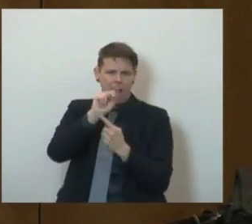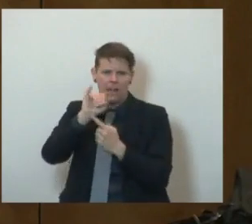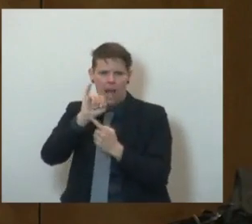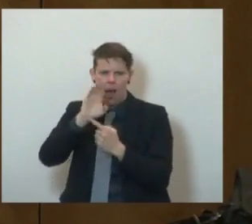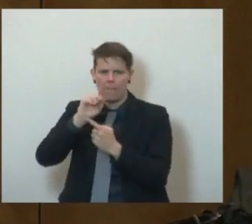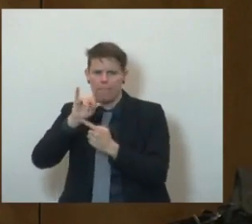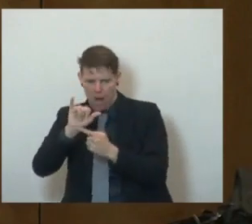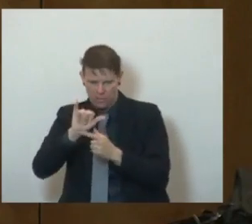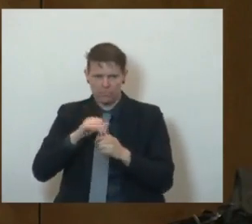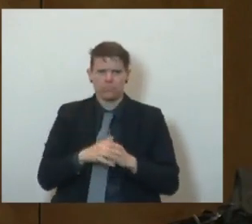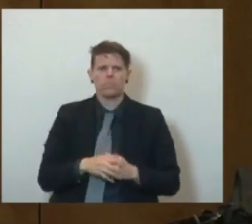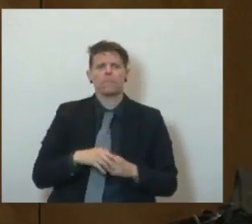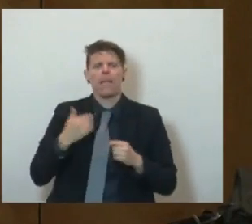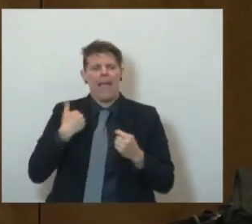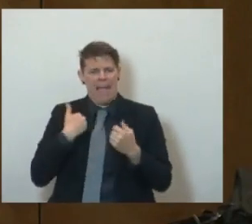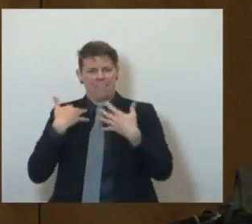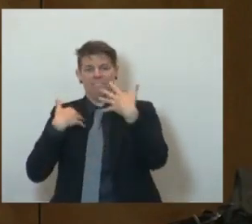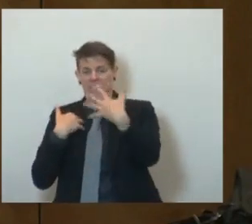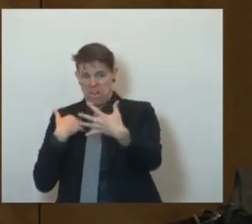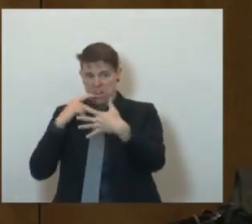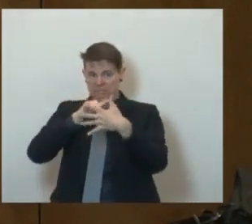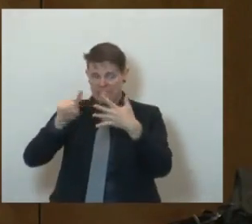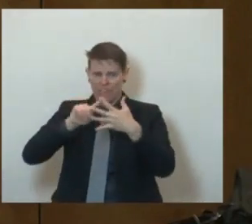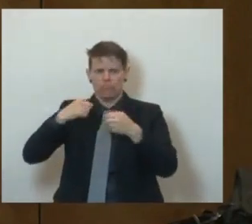INFORMATION ON THAT. WE HAVE IDENTIFIED FIVE DIFFERENT.